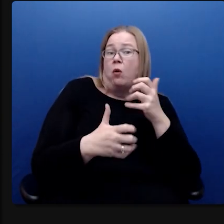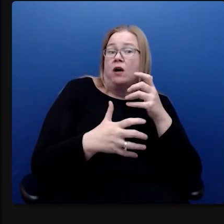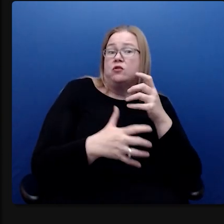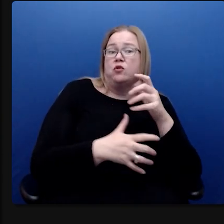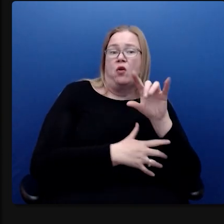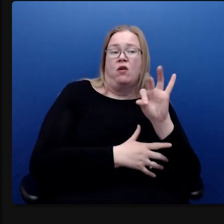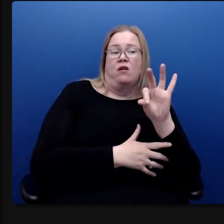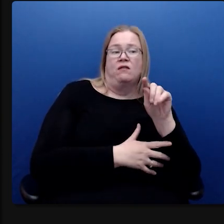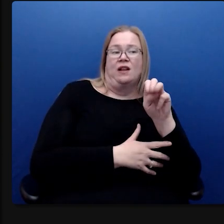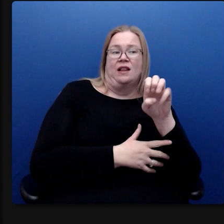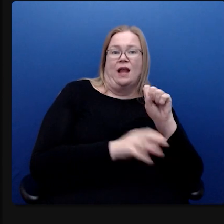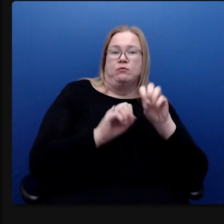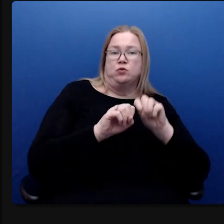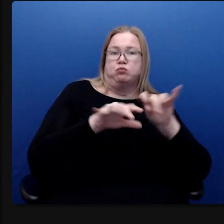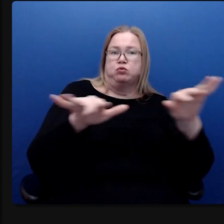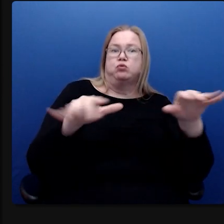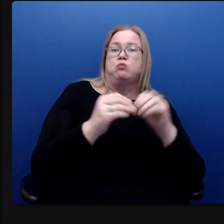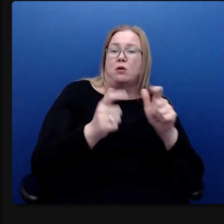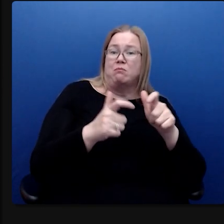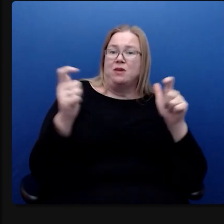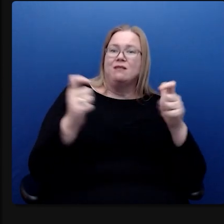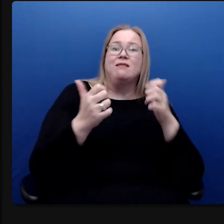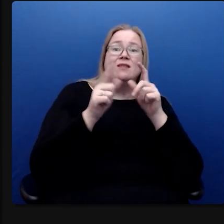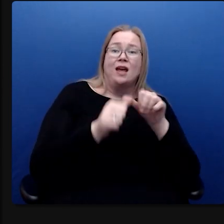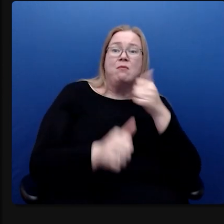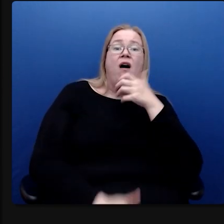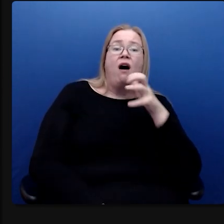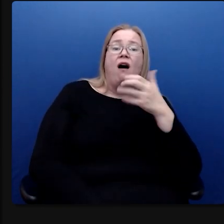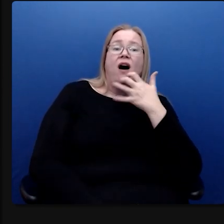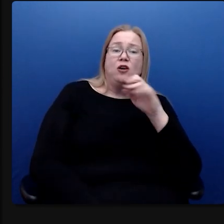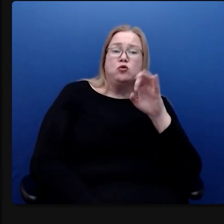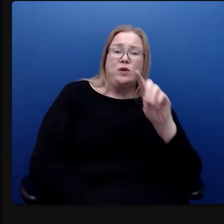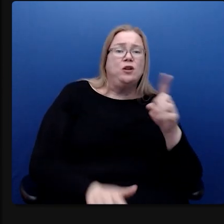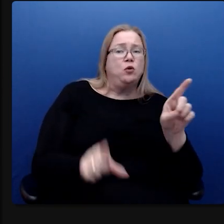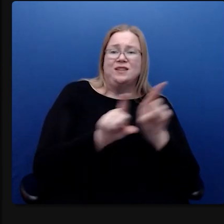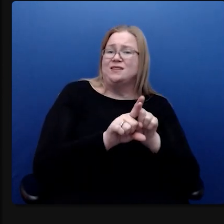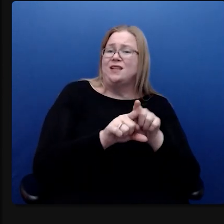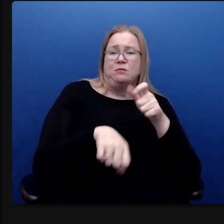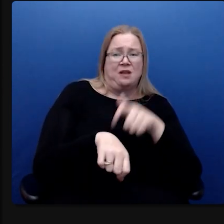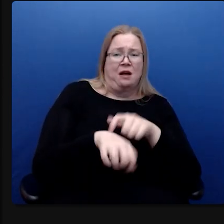What if I want to make the flames bigger? You can keep hot reloading in the same session.